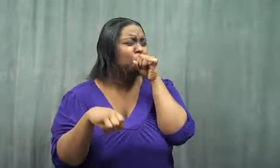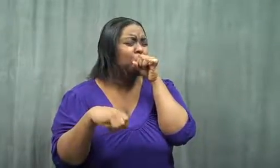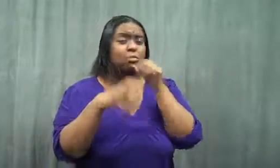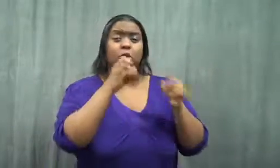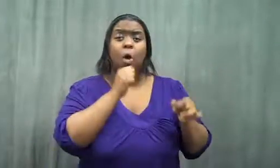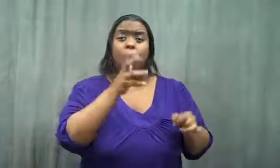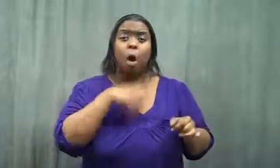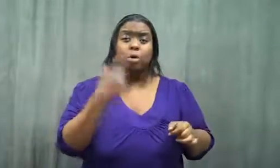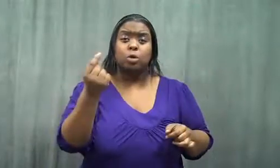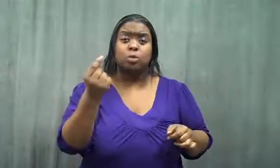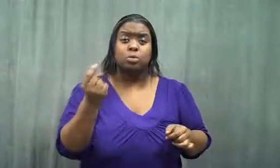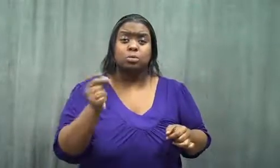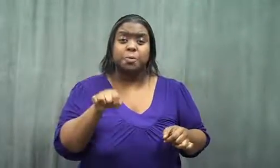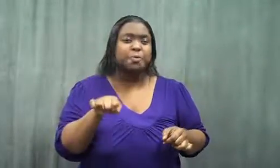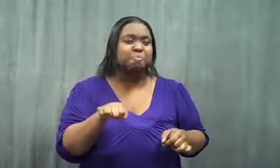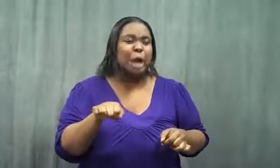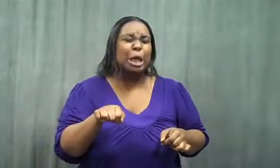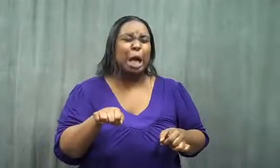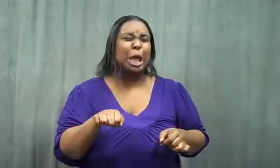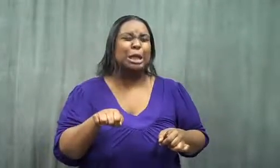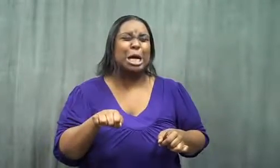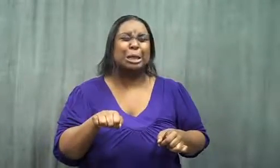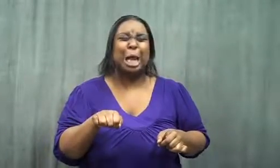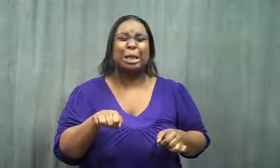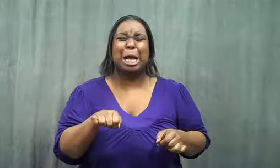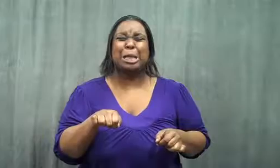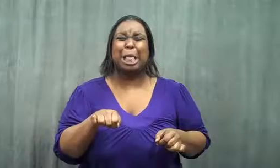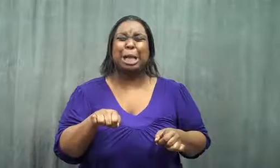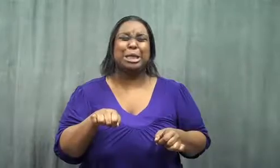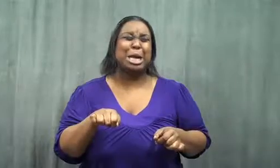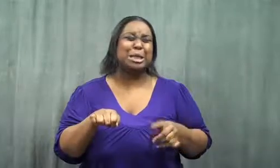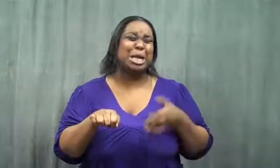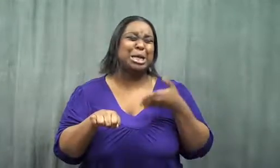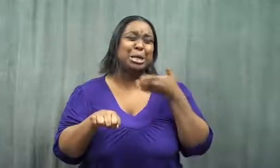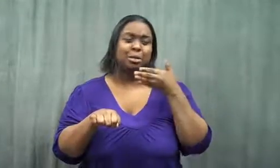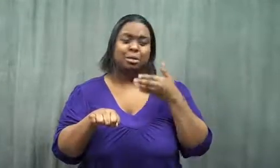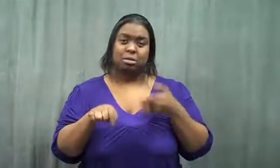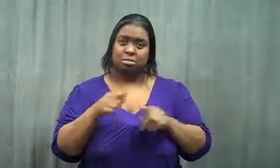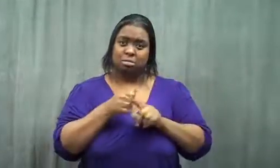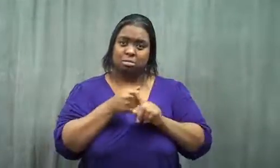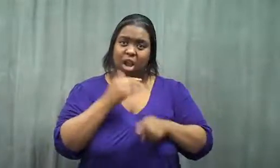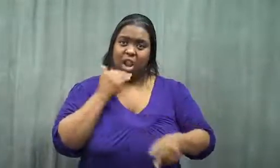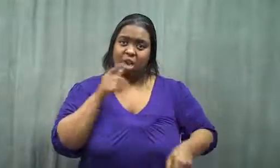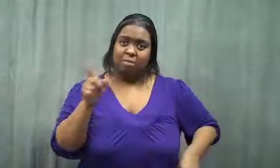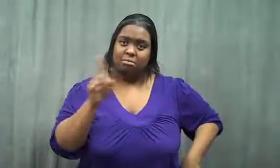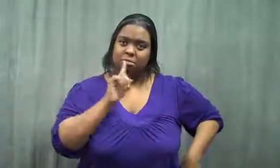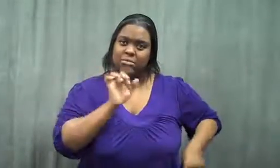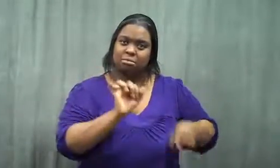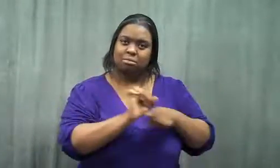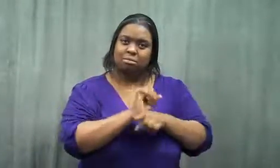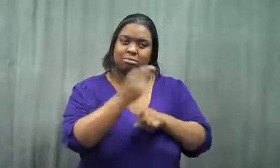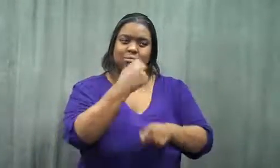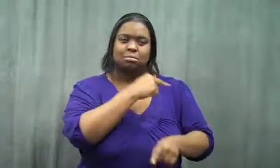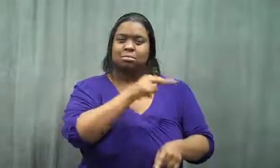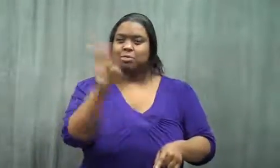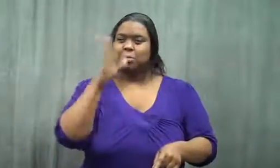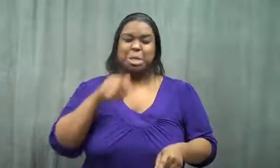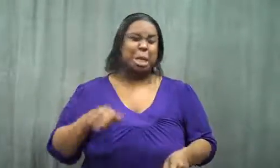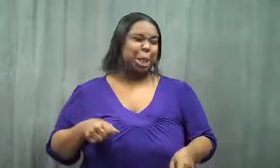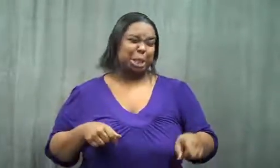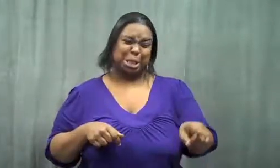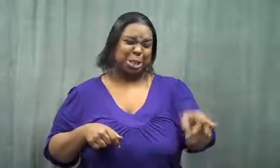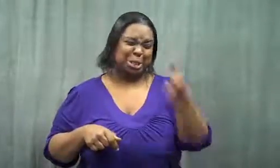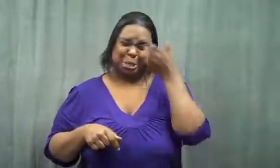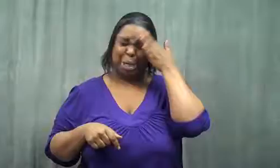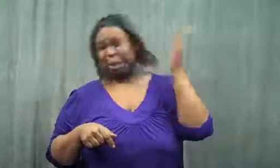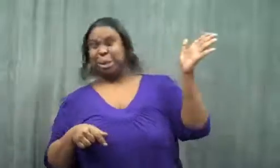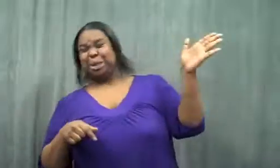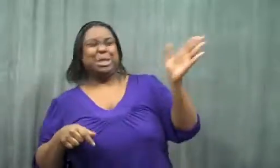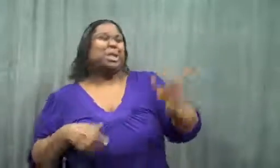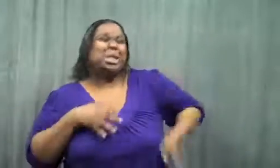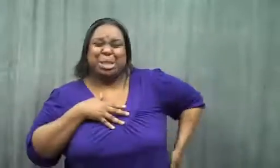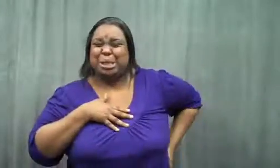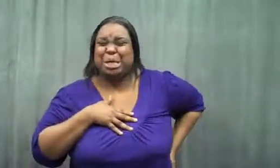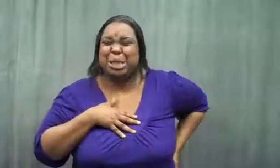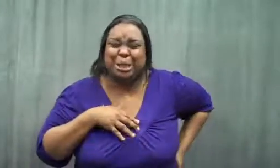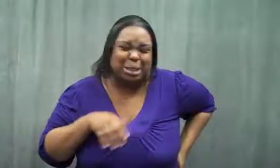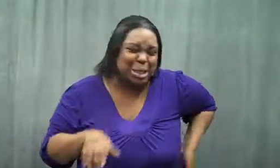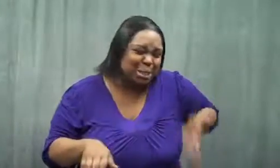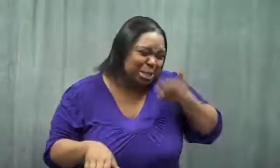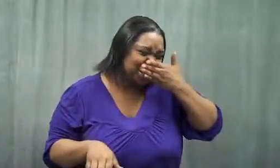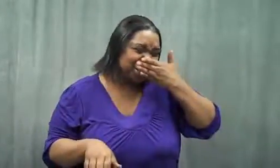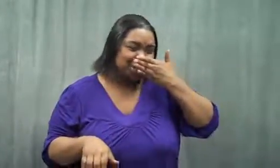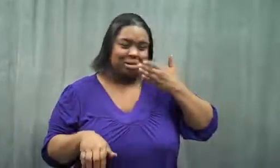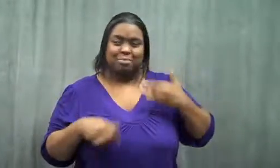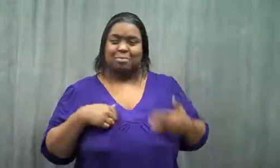This old woman was laughing at her and gesturing how she hit the pole.